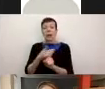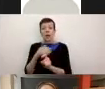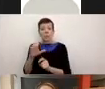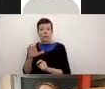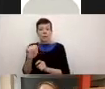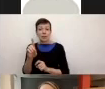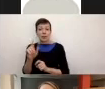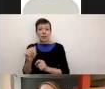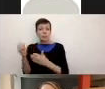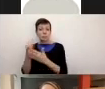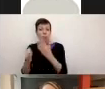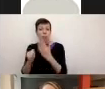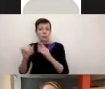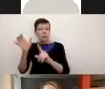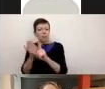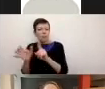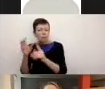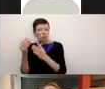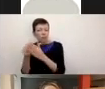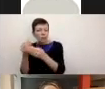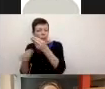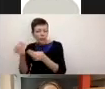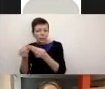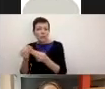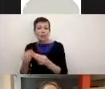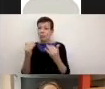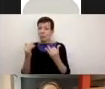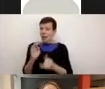We are pleased to offer this program again through our own budget, increasing the pool